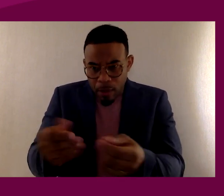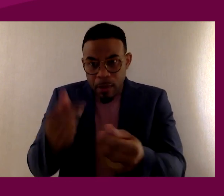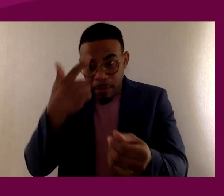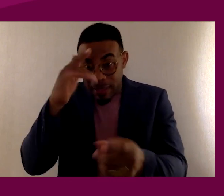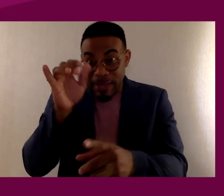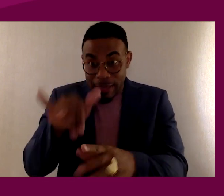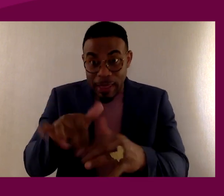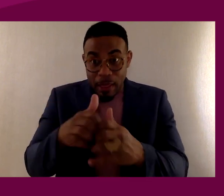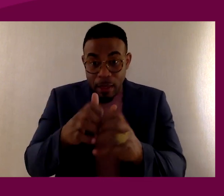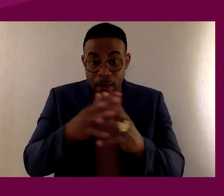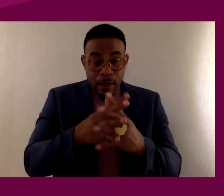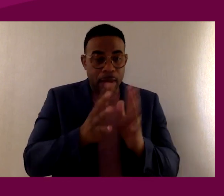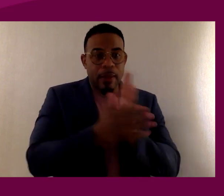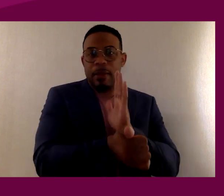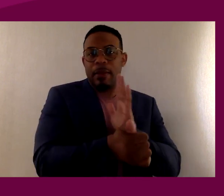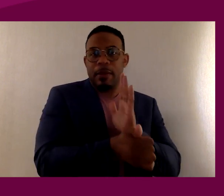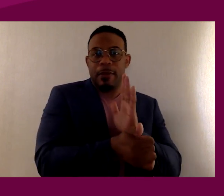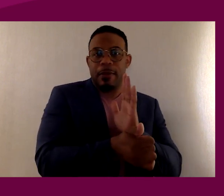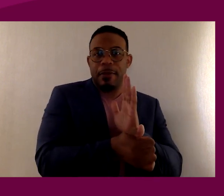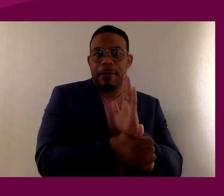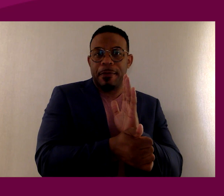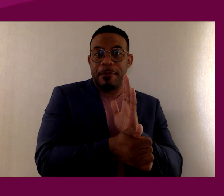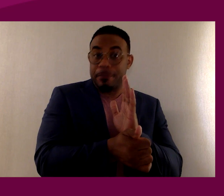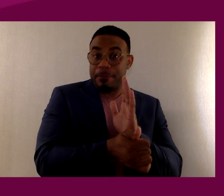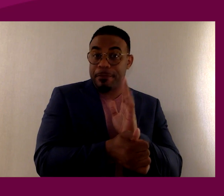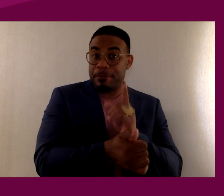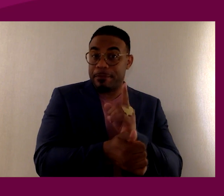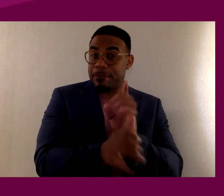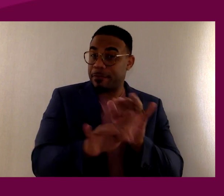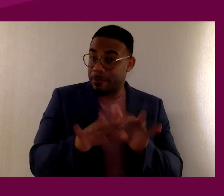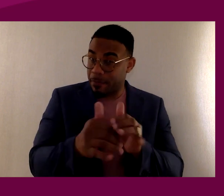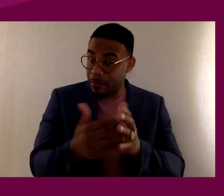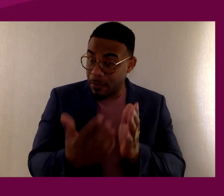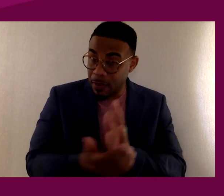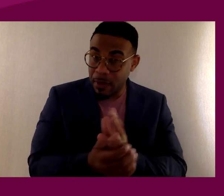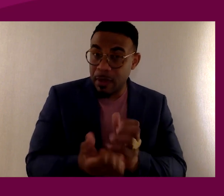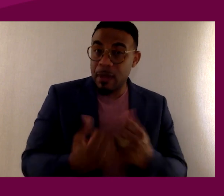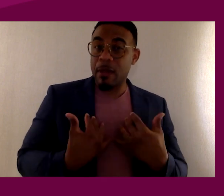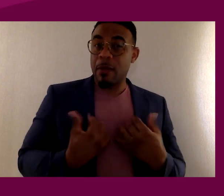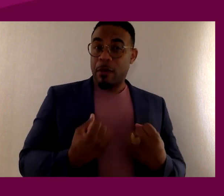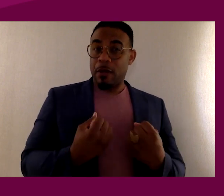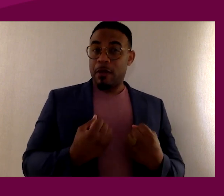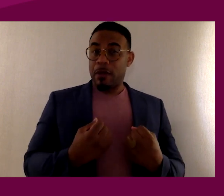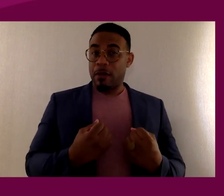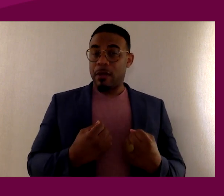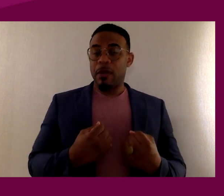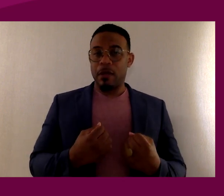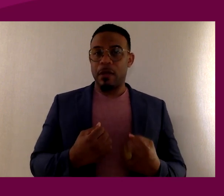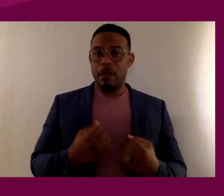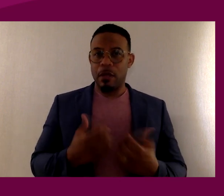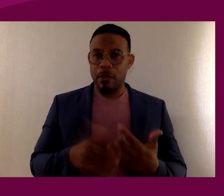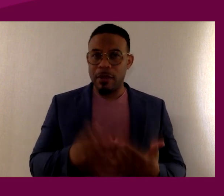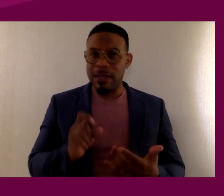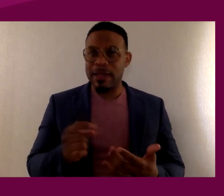on a problem because that's how you gain your skills. That's how you gain your confidence.